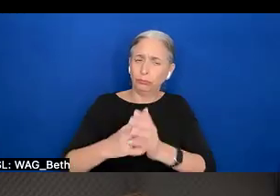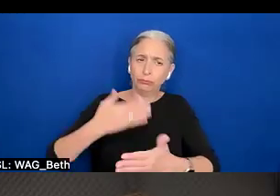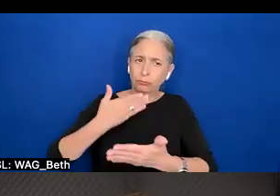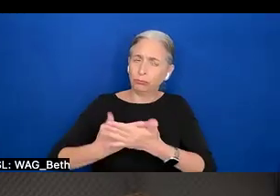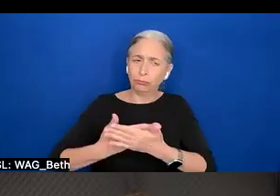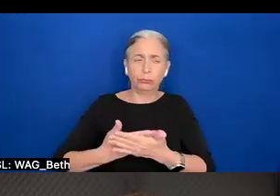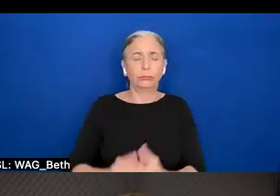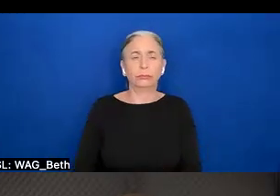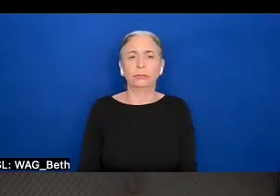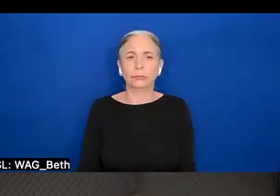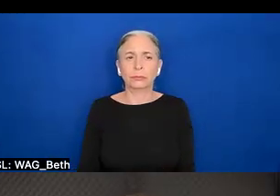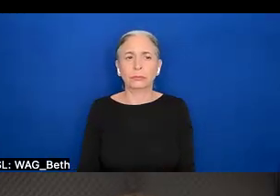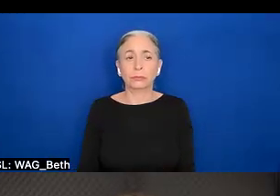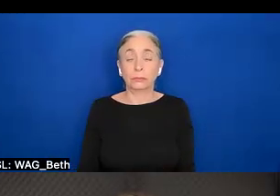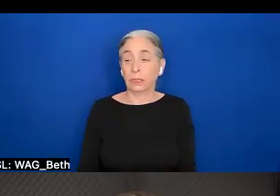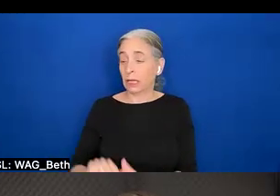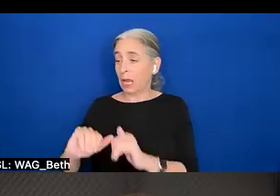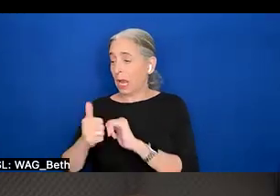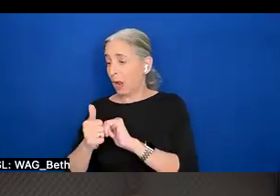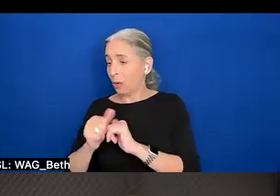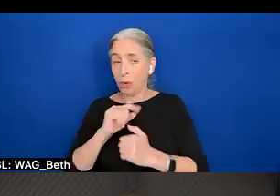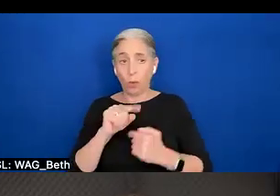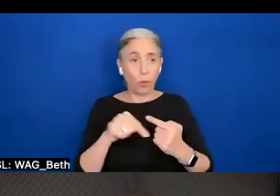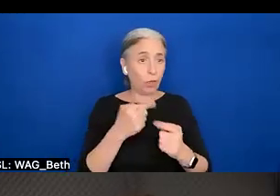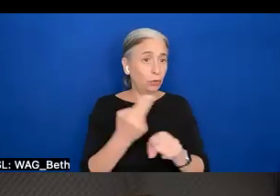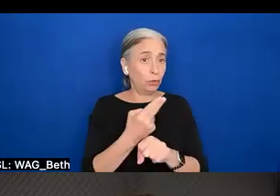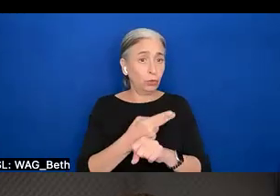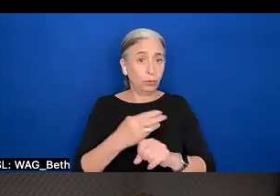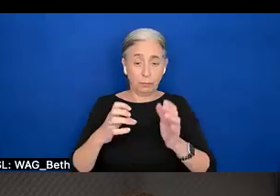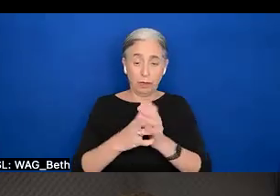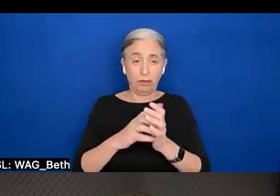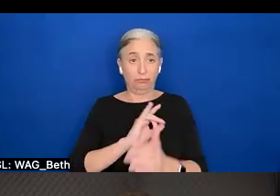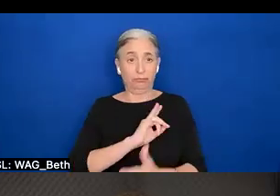How and when to use paragraph styles.